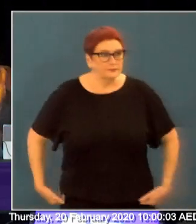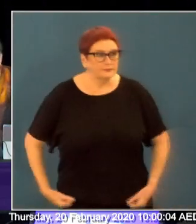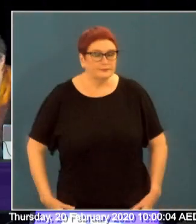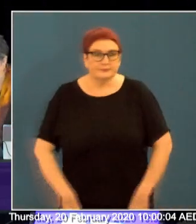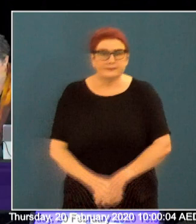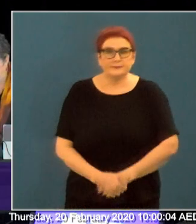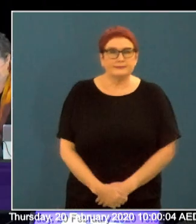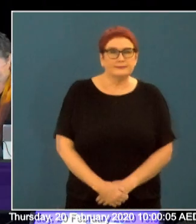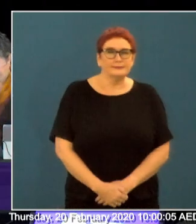Good morning, everybody.